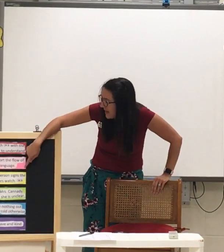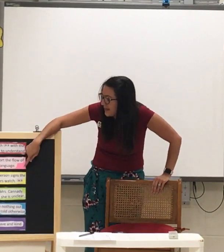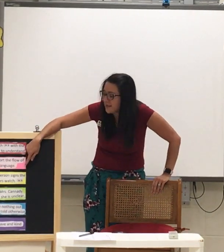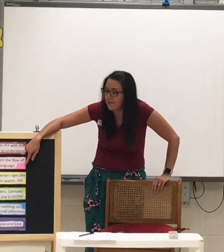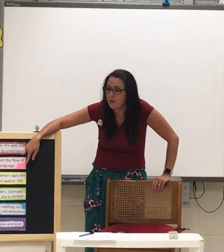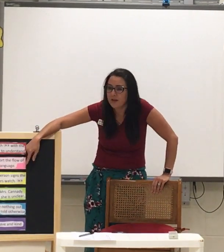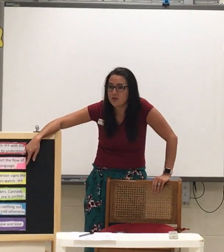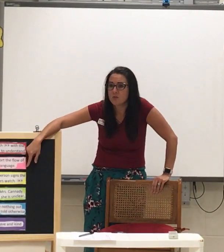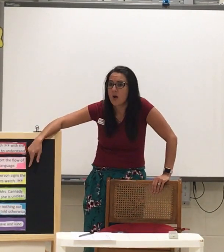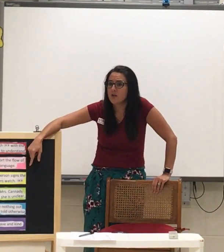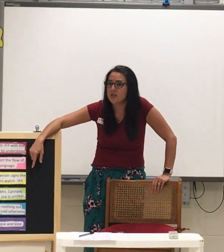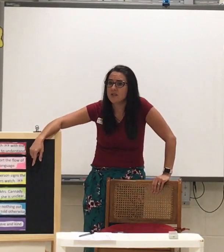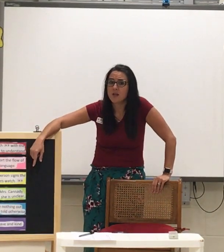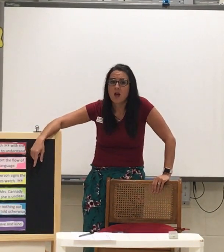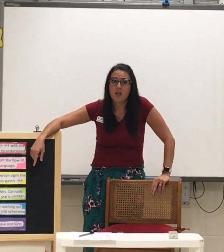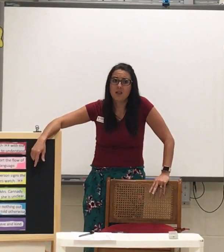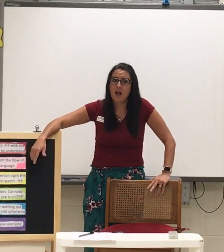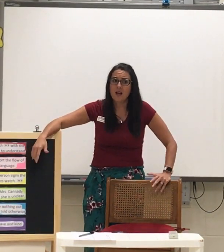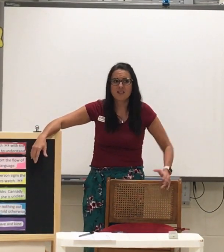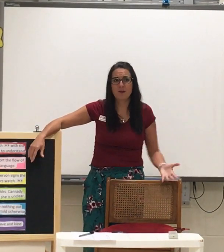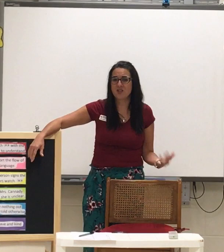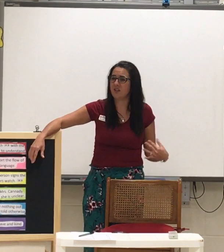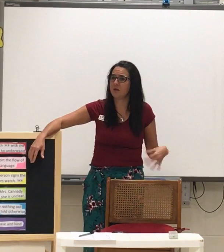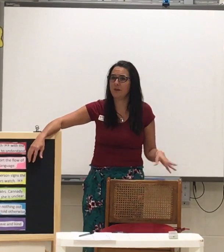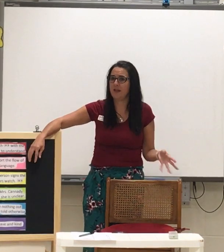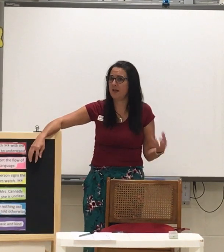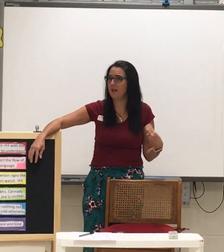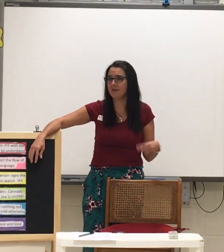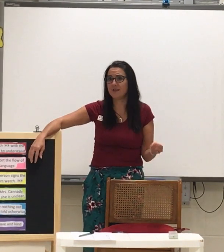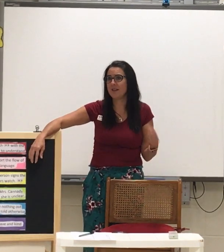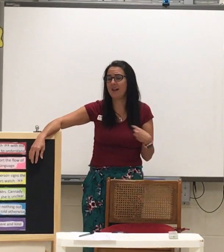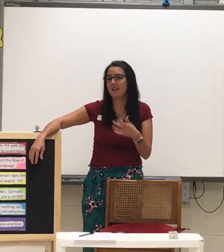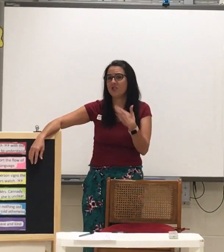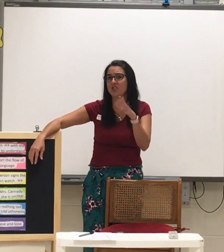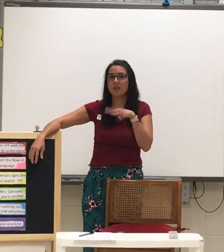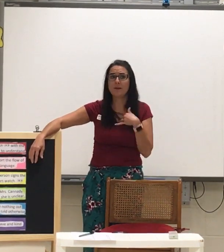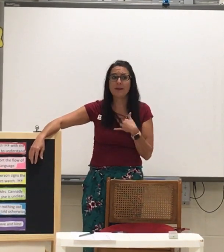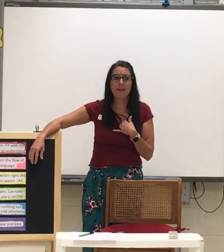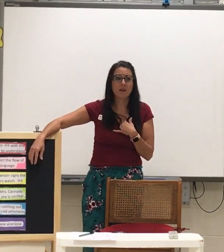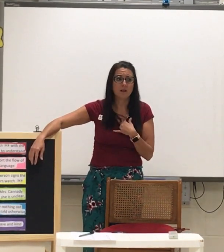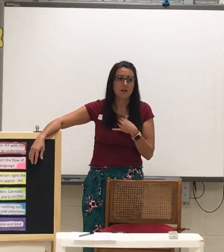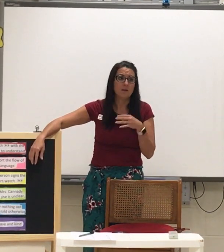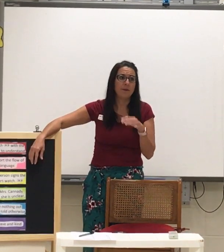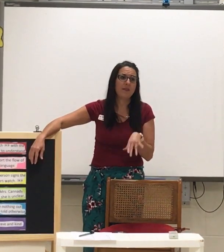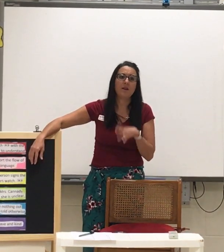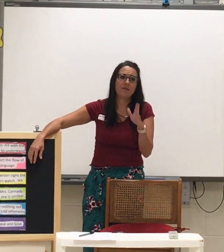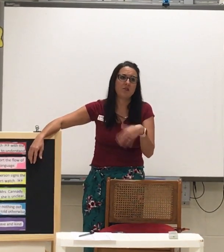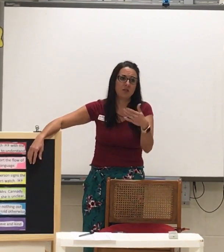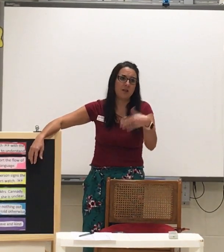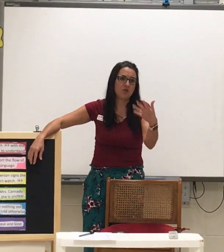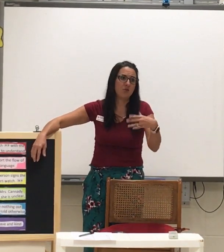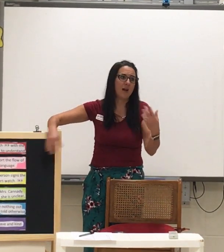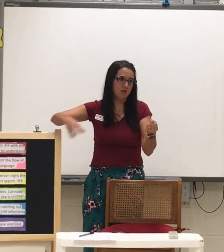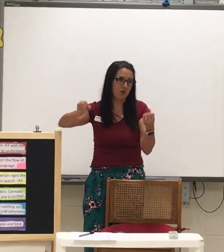sighs everyone else watches a lot especially in the beginning at the signing is just going to be mean but then eventually is you've got to start